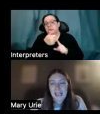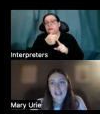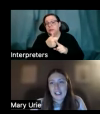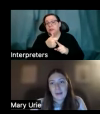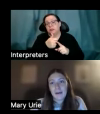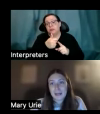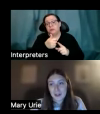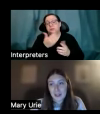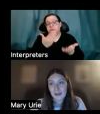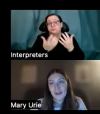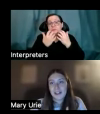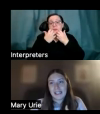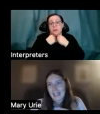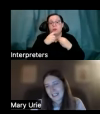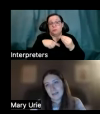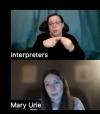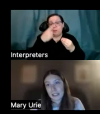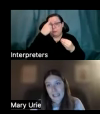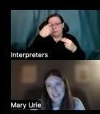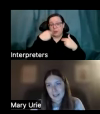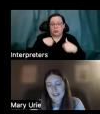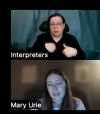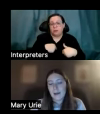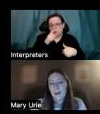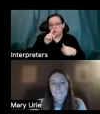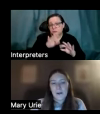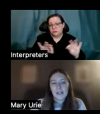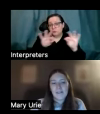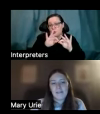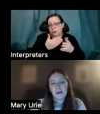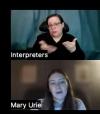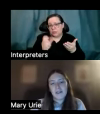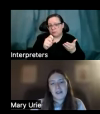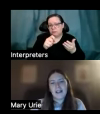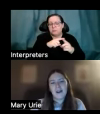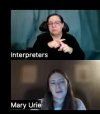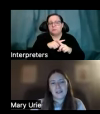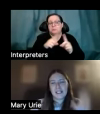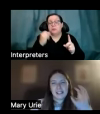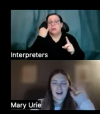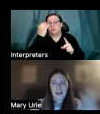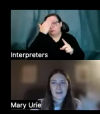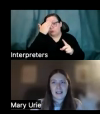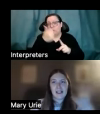care about mental health. And like, that's an important aspect. But if you know that they are really an economy. And